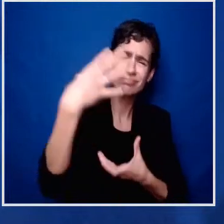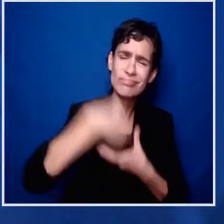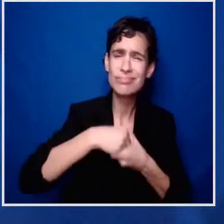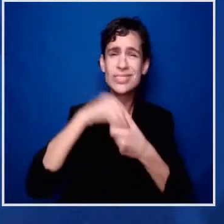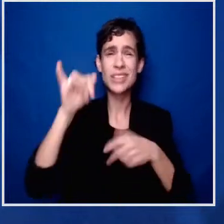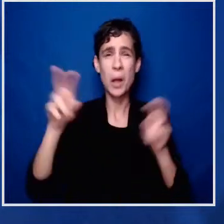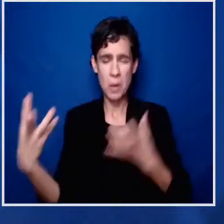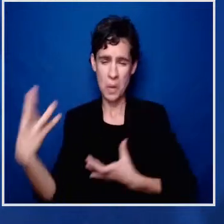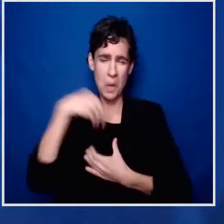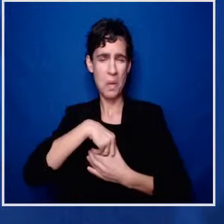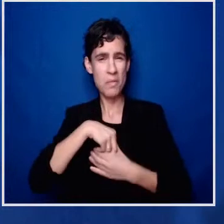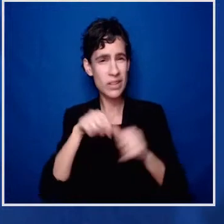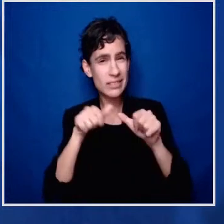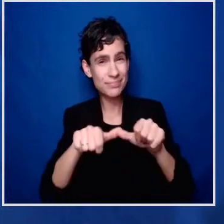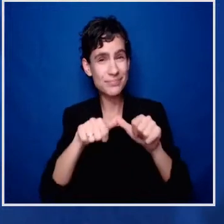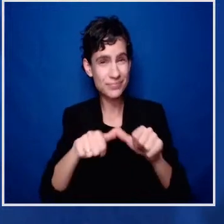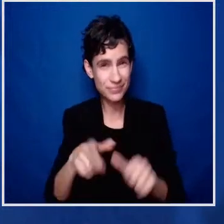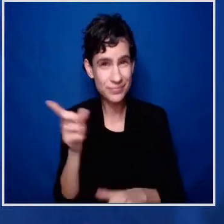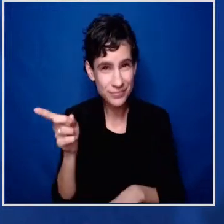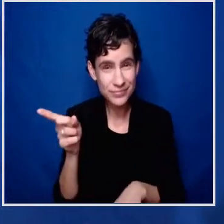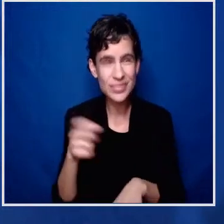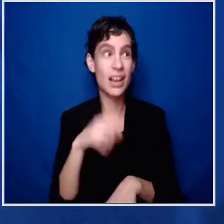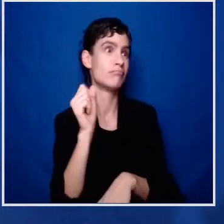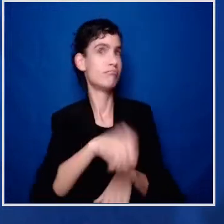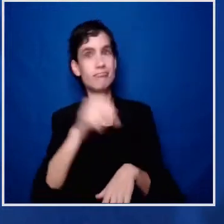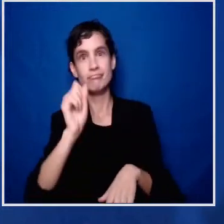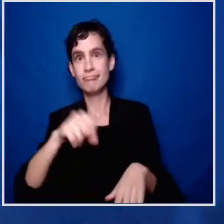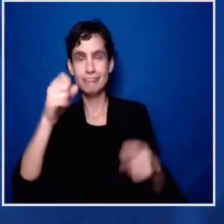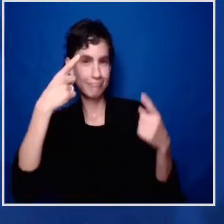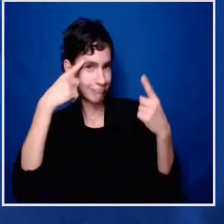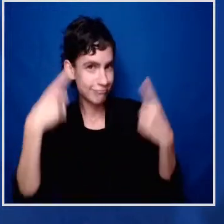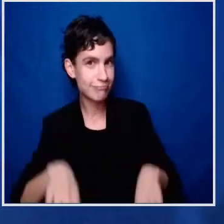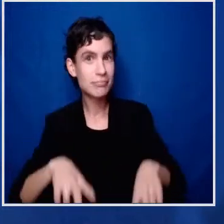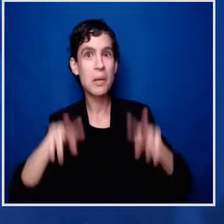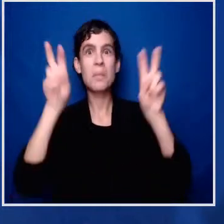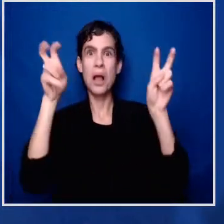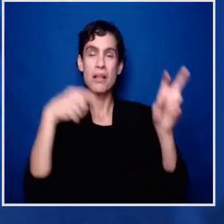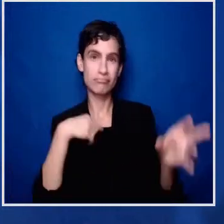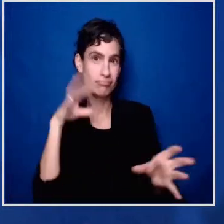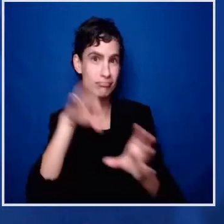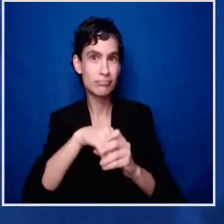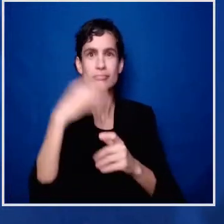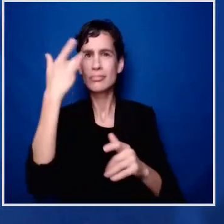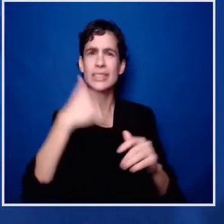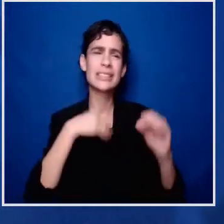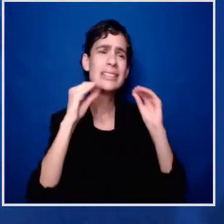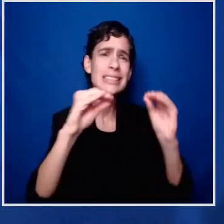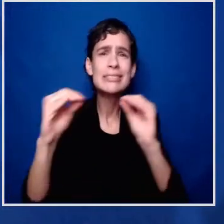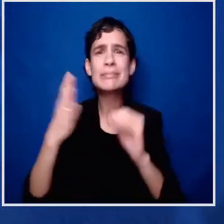ROBERT MIGUEL'S FAMILY WORKS. WORKS TO GROW AND NURTURE THE COMMUNITY. YES. AS A FELLOW PARENT, THE FAMILY MOTTO IS SOMETHING I WANT TO